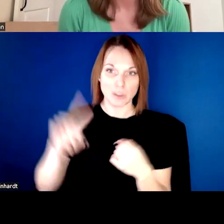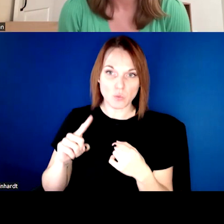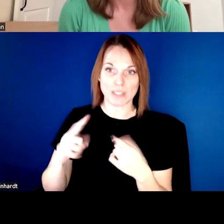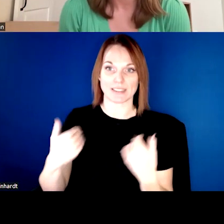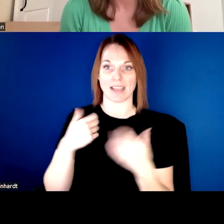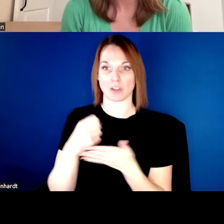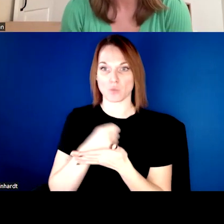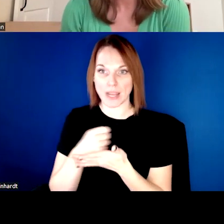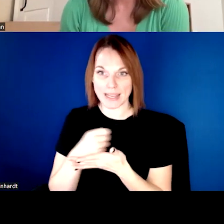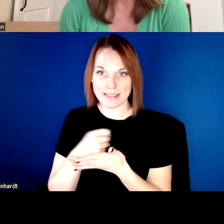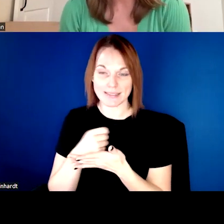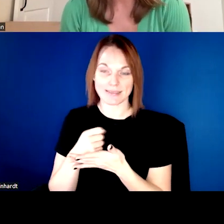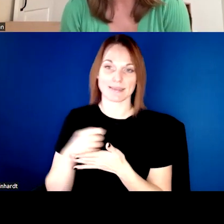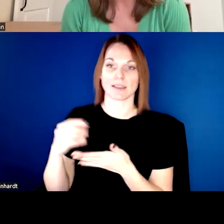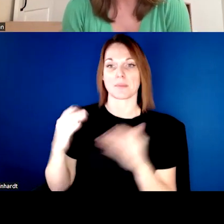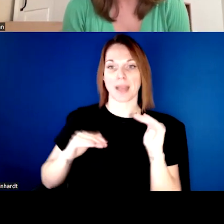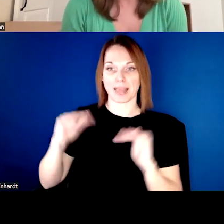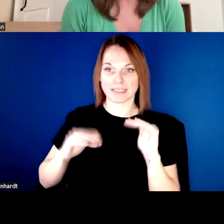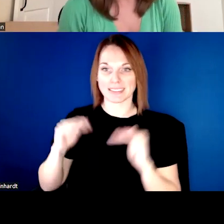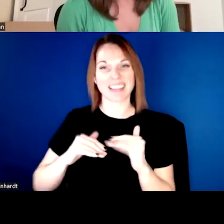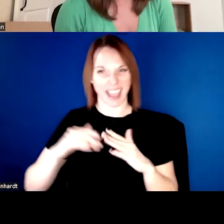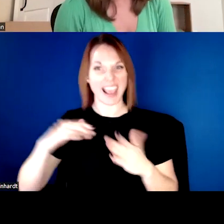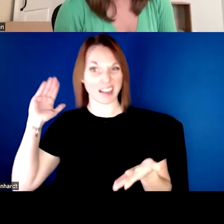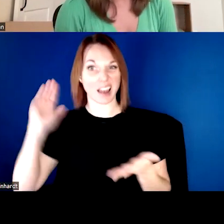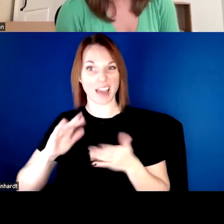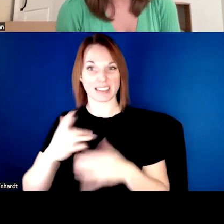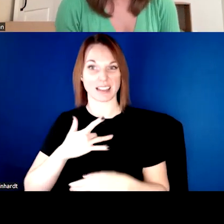while they're enrolled which I think is a really important finding. Because other